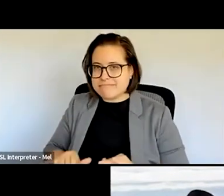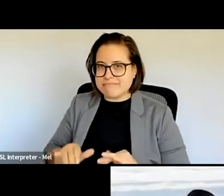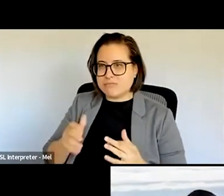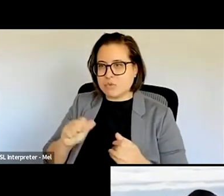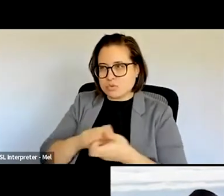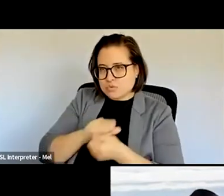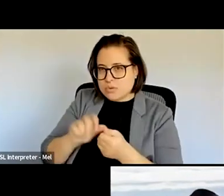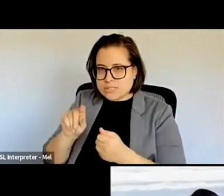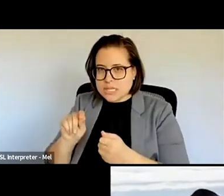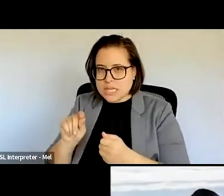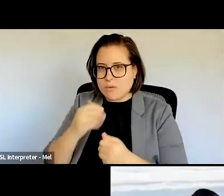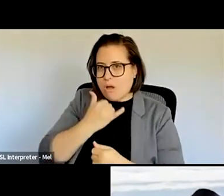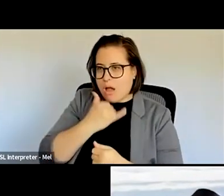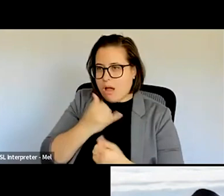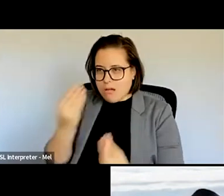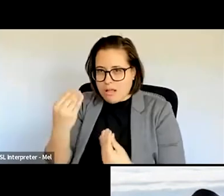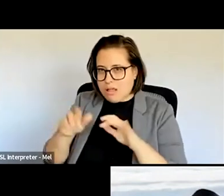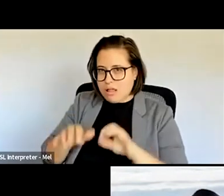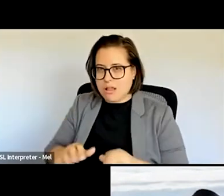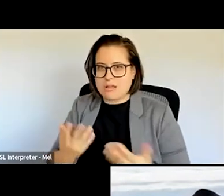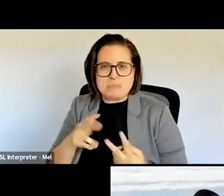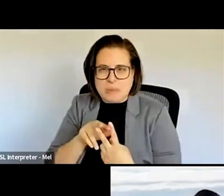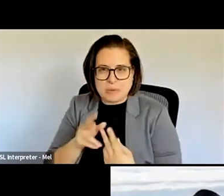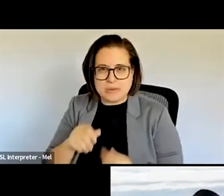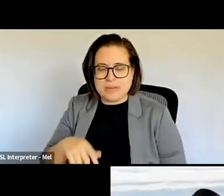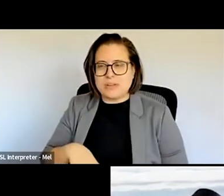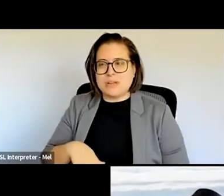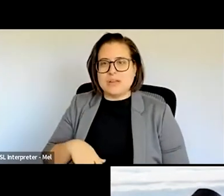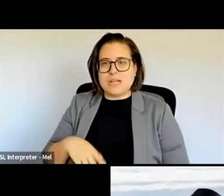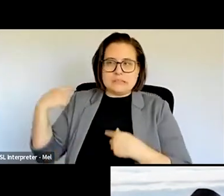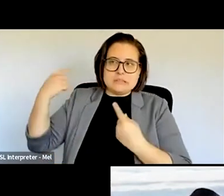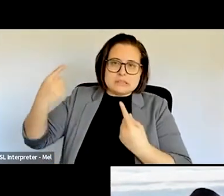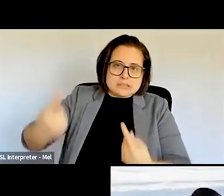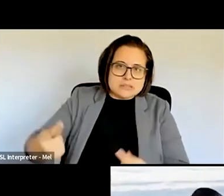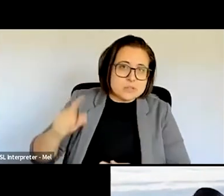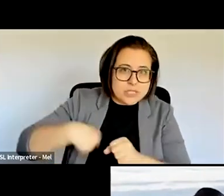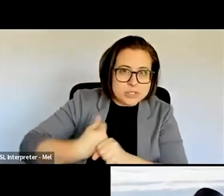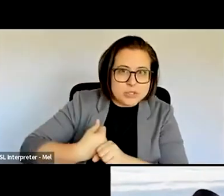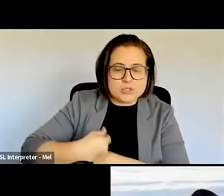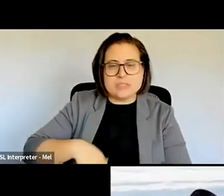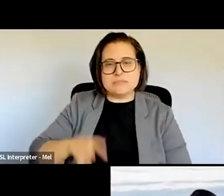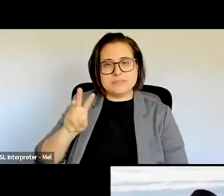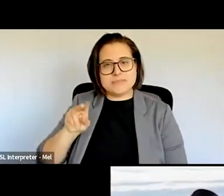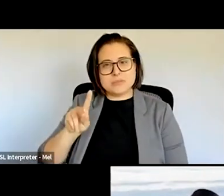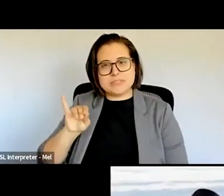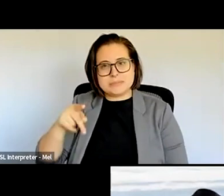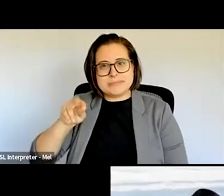and disinformation but of course now you know 20 years later Wikipedia though it has imperfections